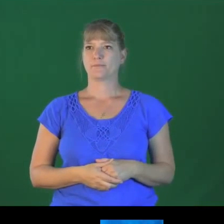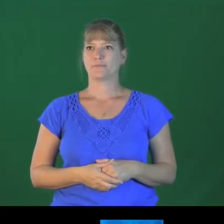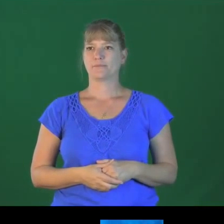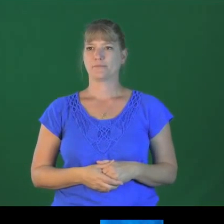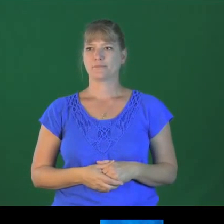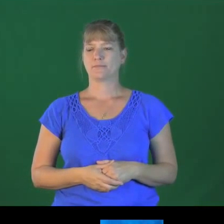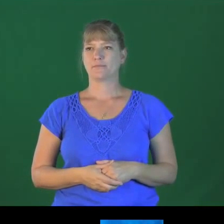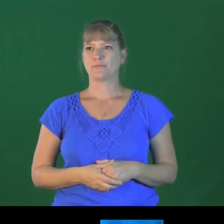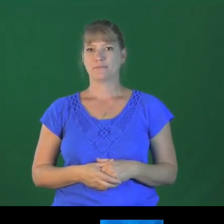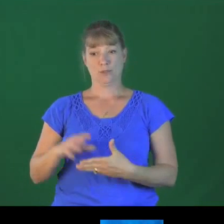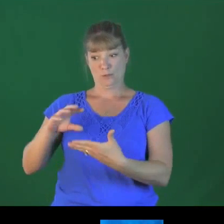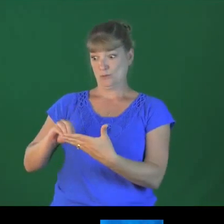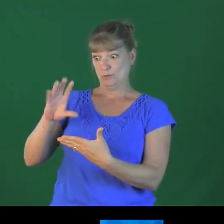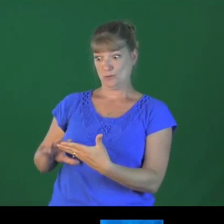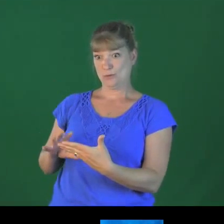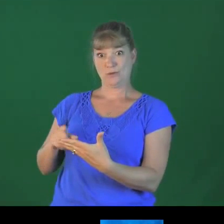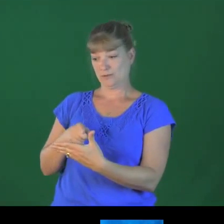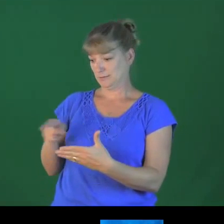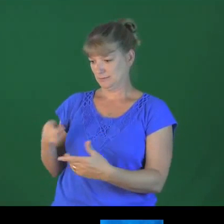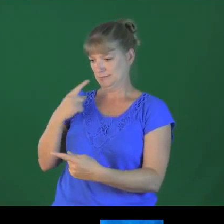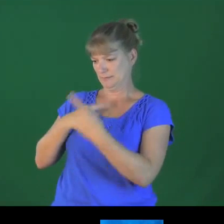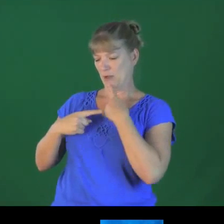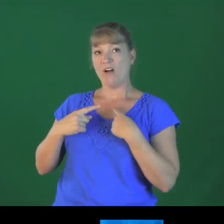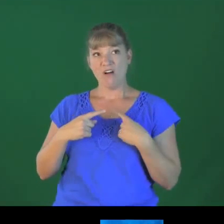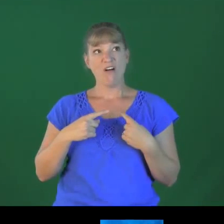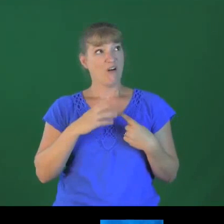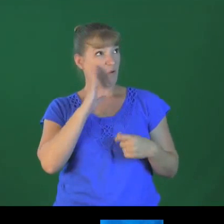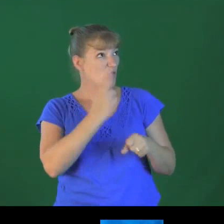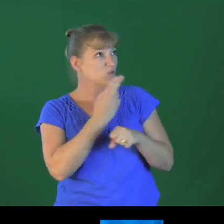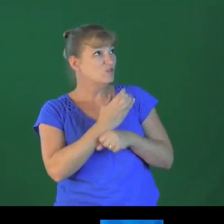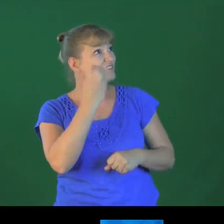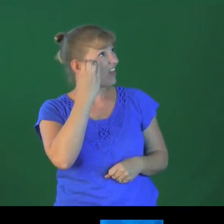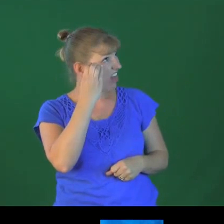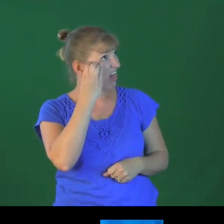I've had students tell me, that sometimes they will use their cell phone or their iPad,